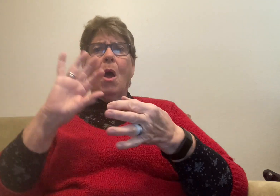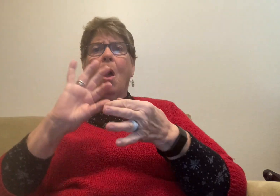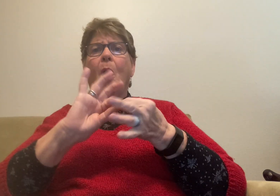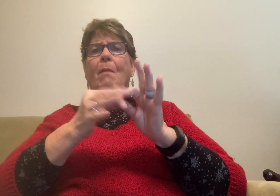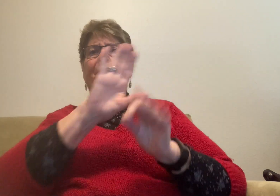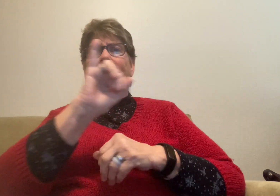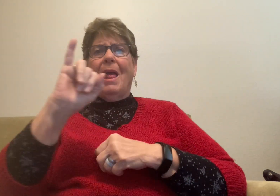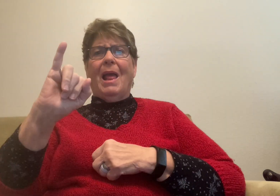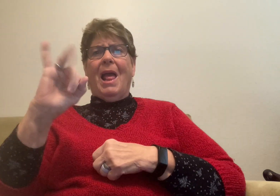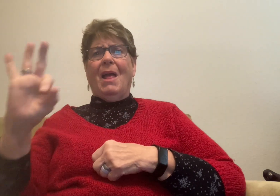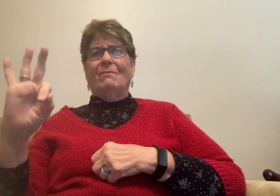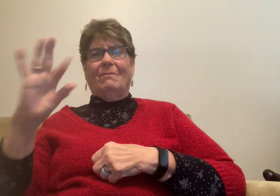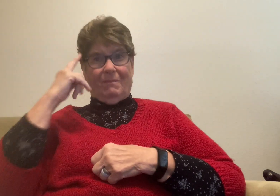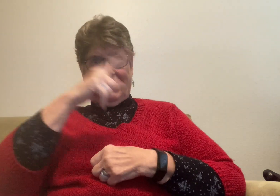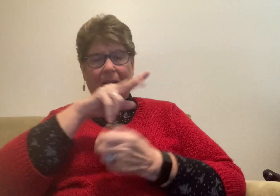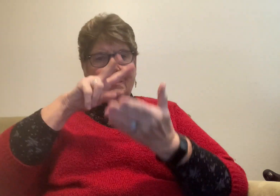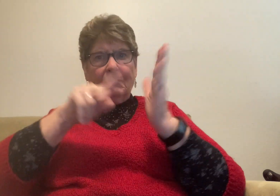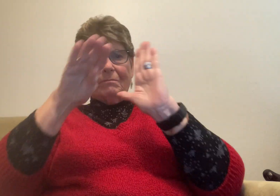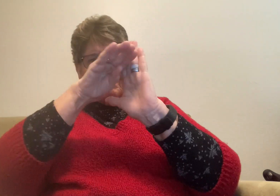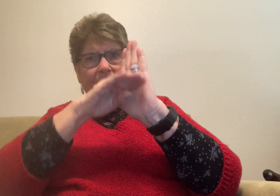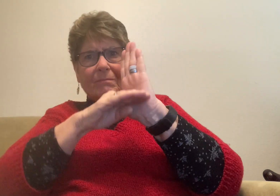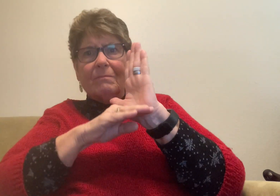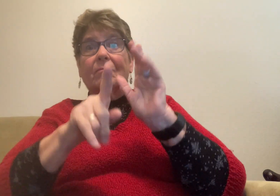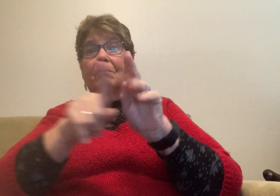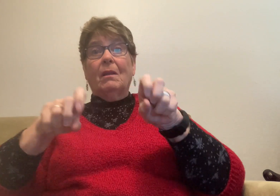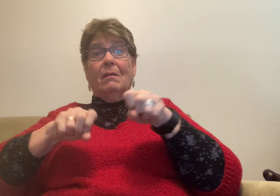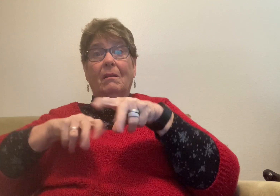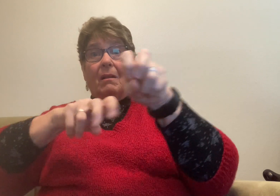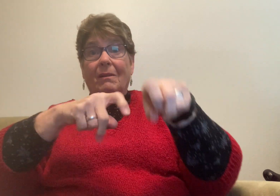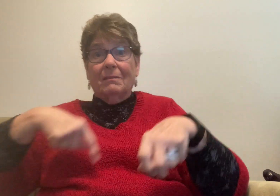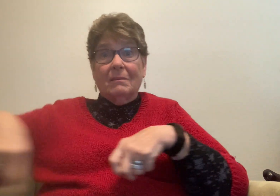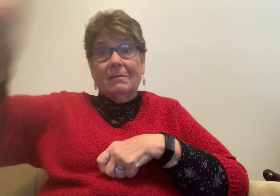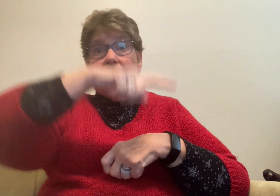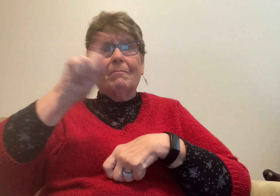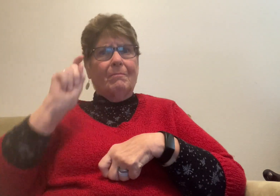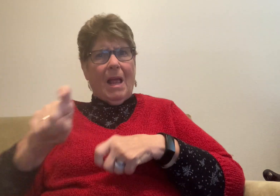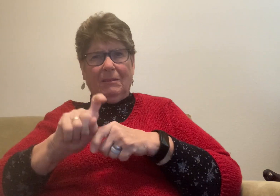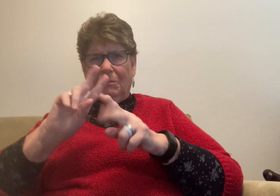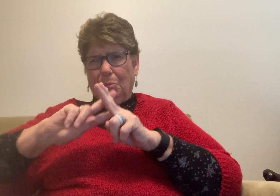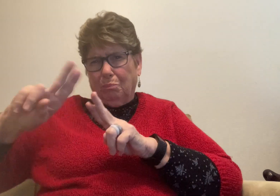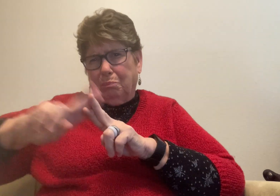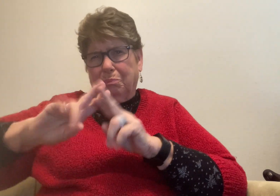Olympics standards like meeting size and specifications